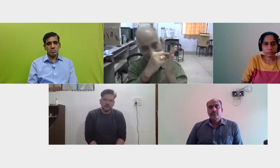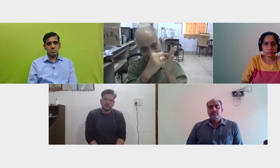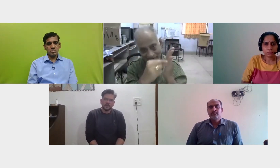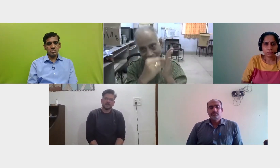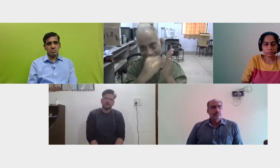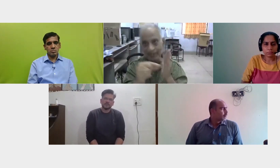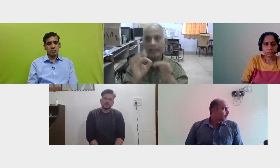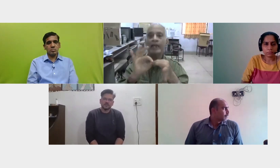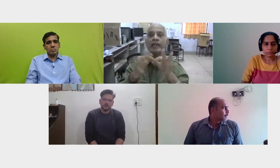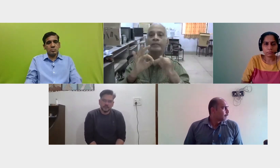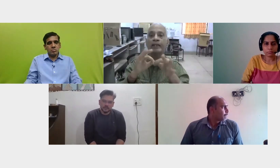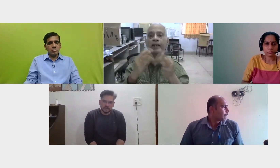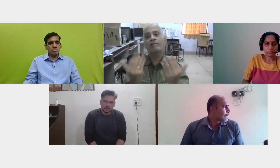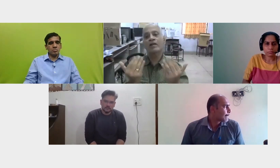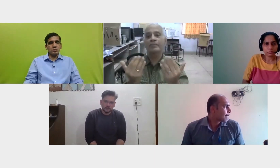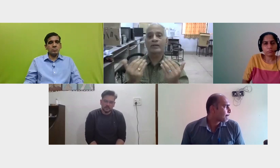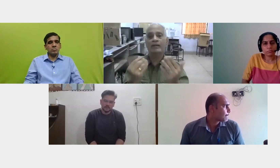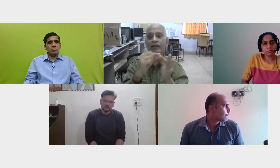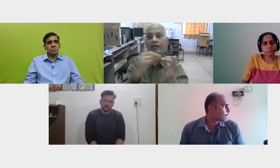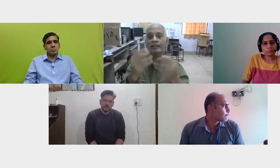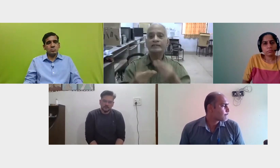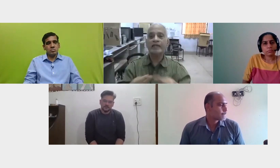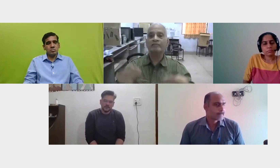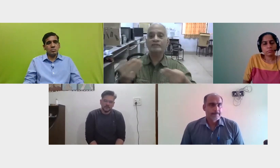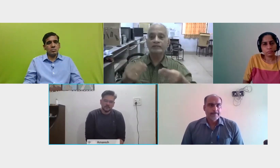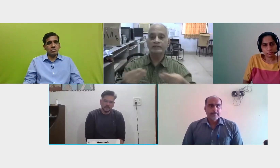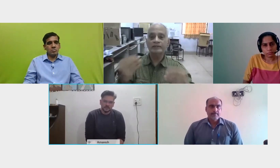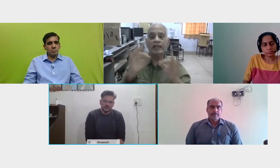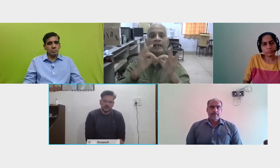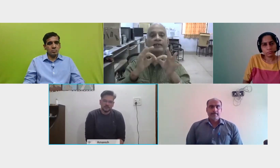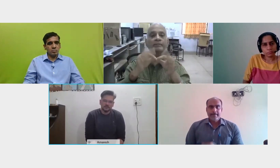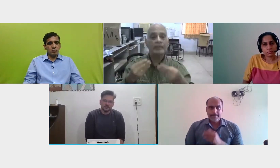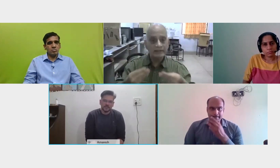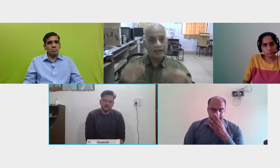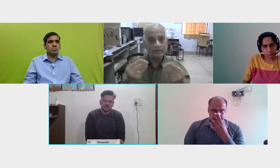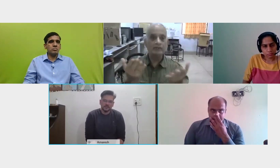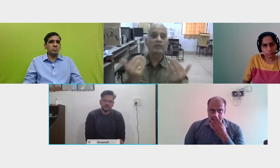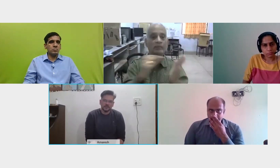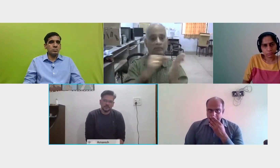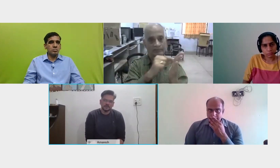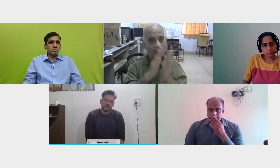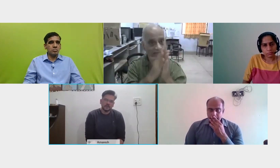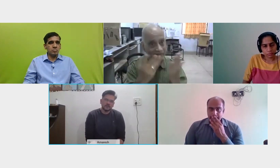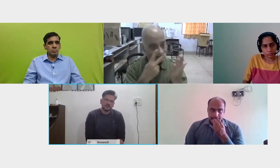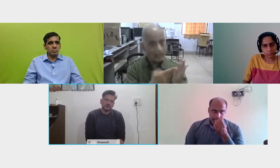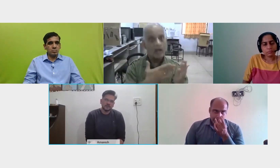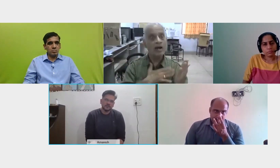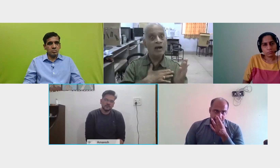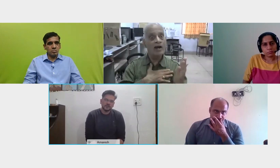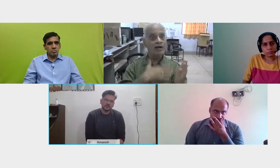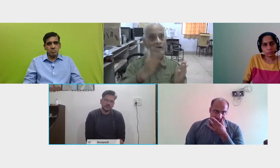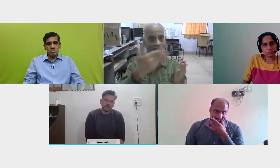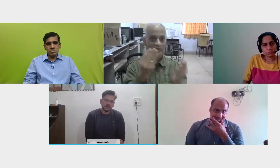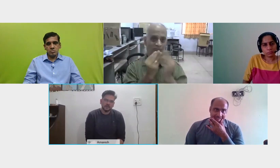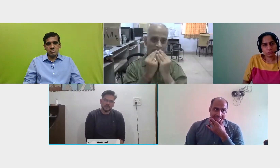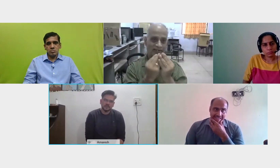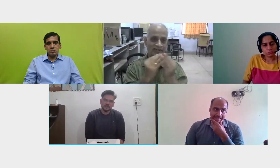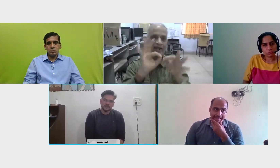so we had published a souvenir for 50th anniversary celebration. So he was looking at there was